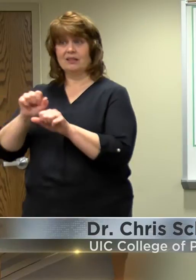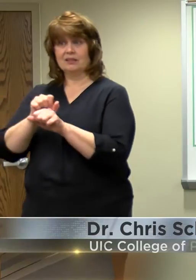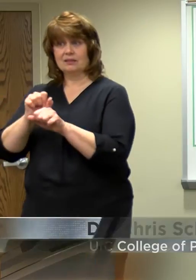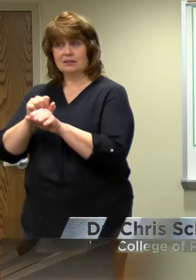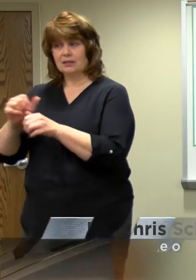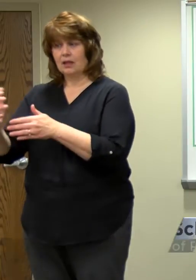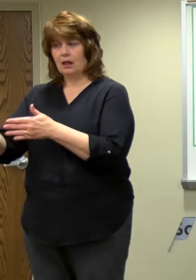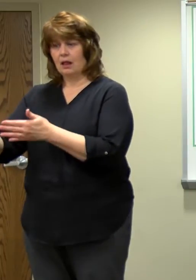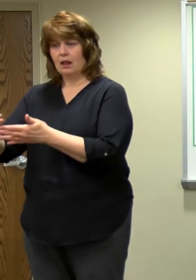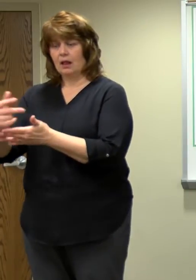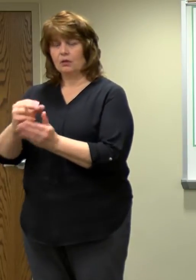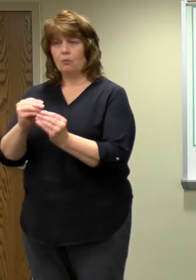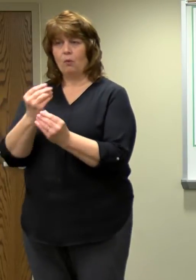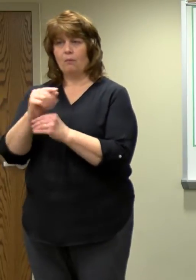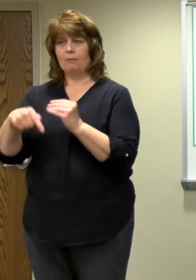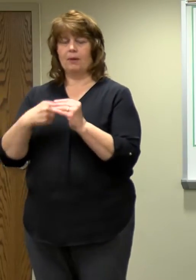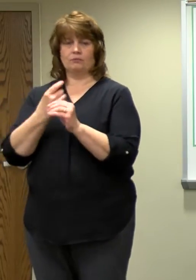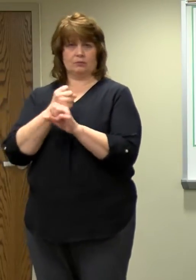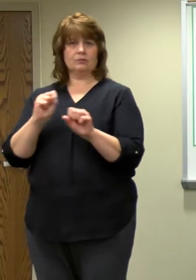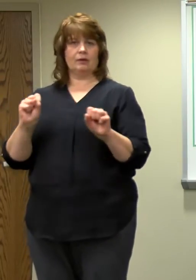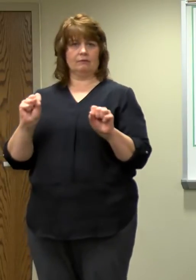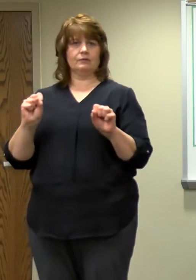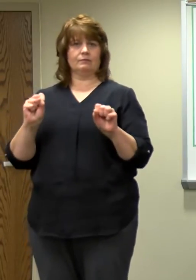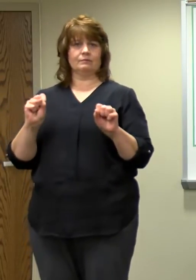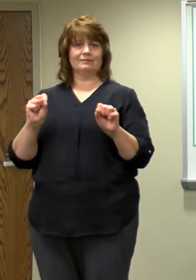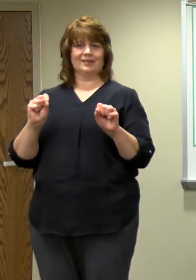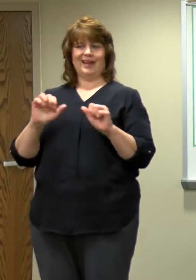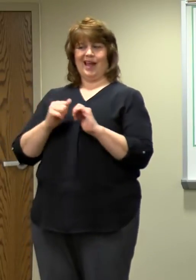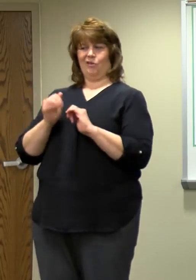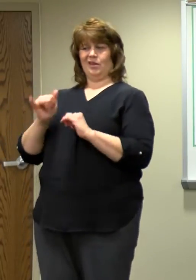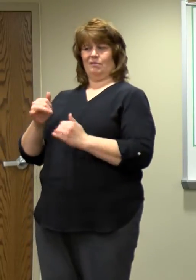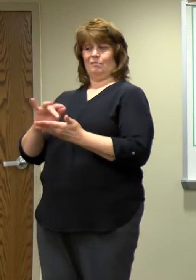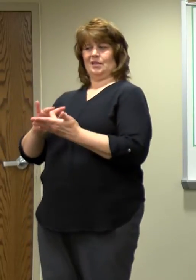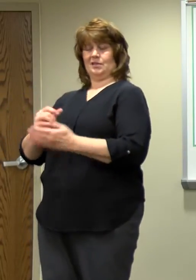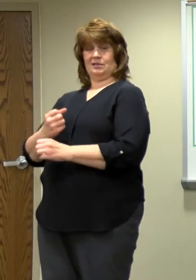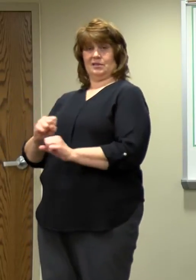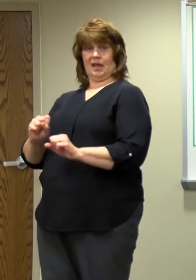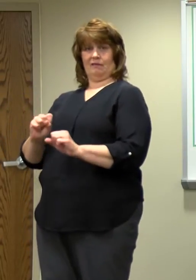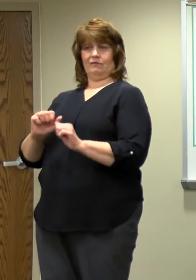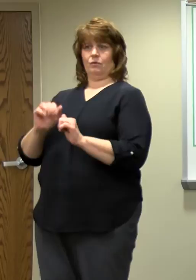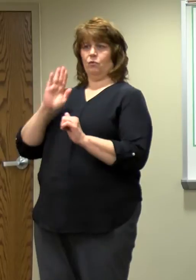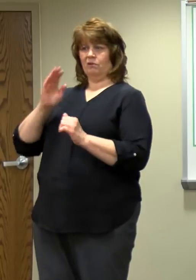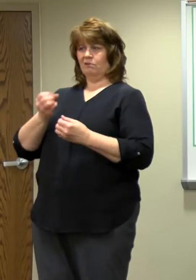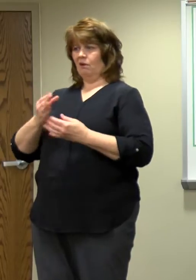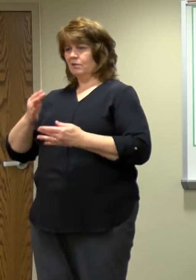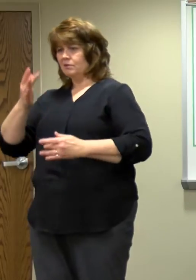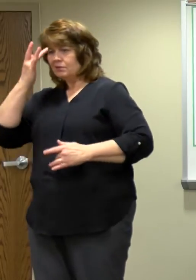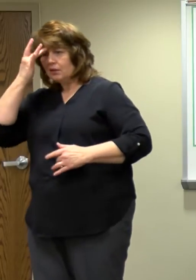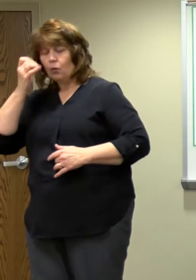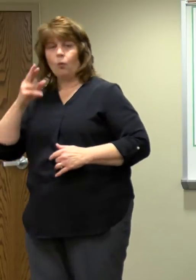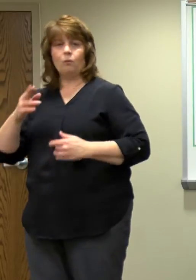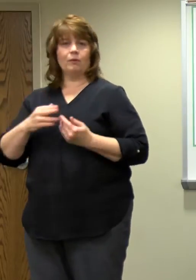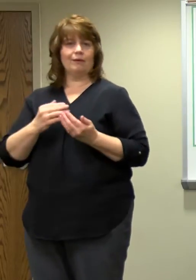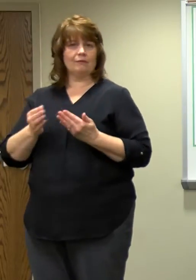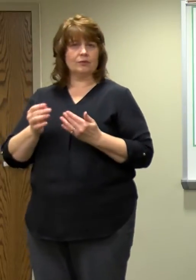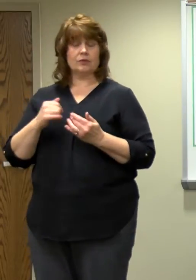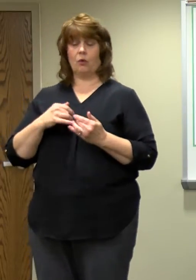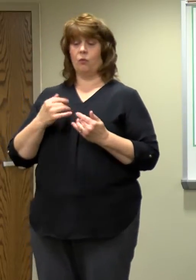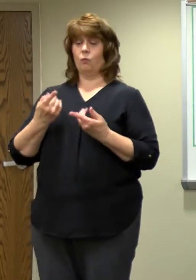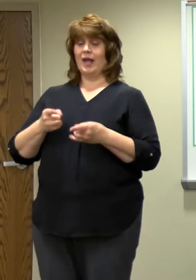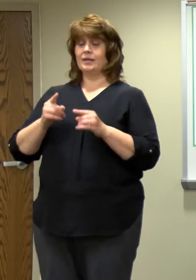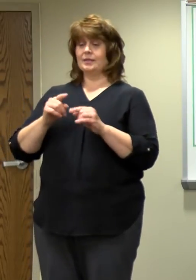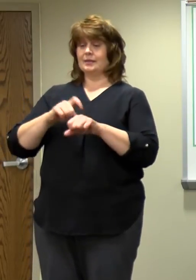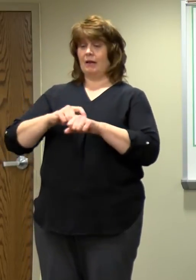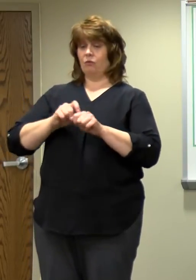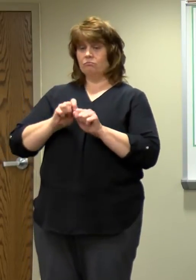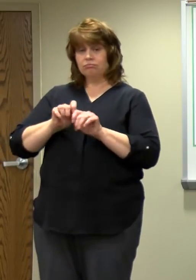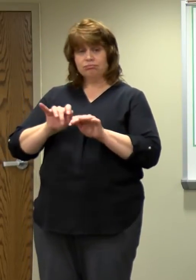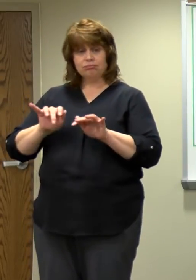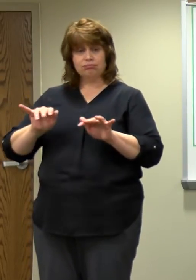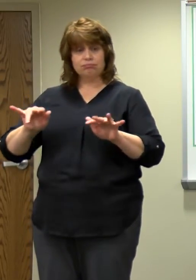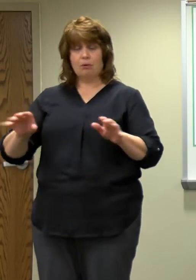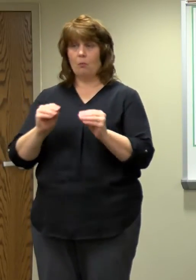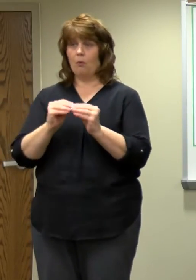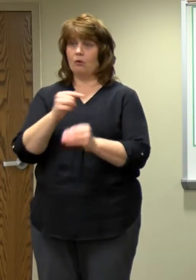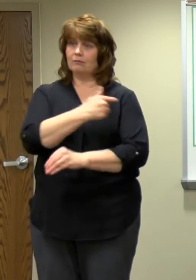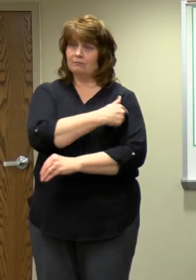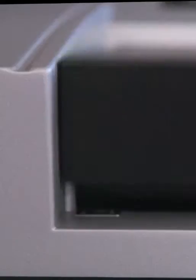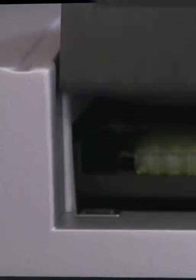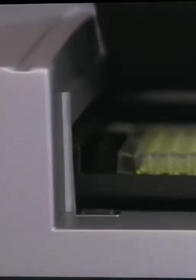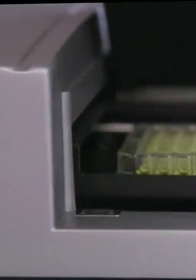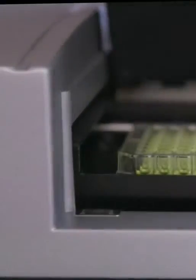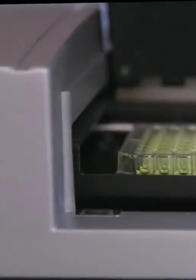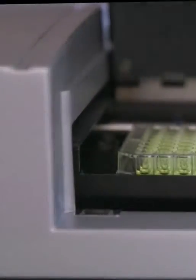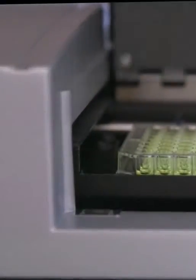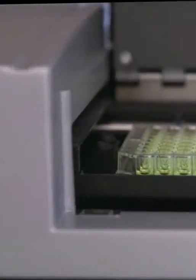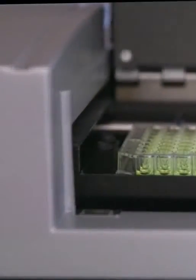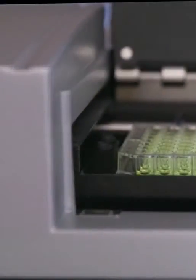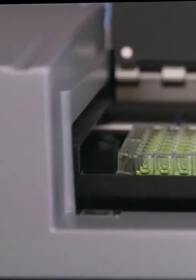GETTING WIDESPREAD USE, WE CAN FEEL FAIRLY COMFORTABLE ABOUT WHERE WE ARE WITH THE SAFTY PROFILE OF THE DIFFERENT VACCINES.